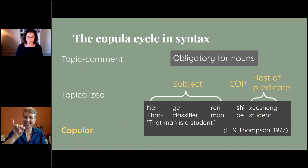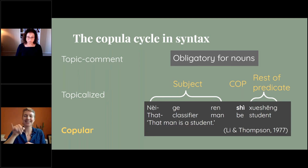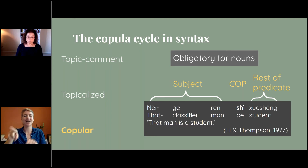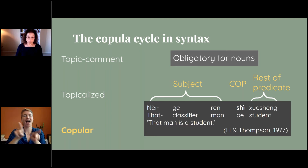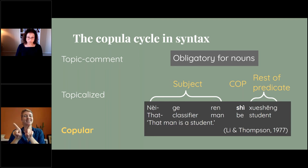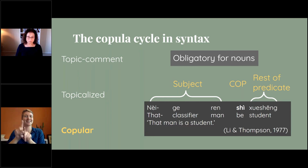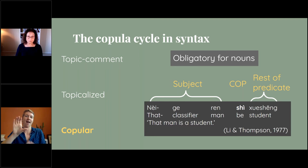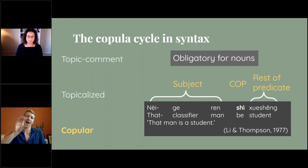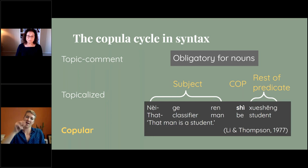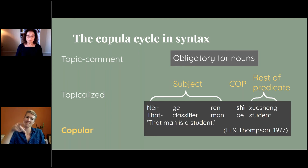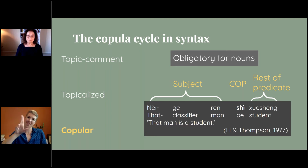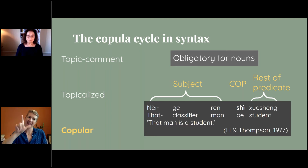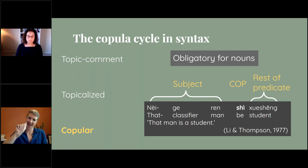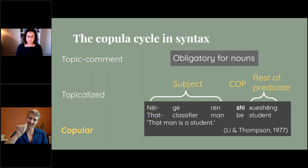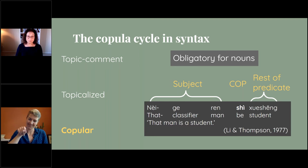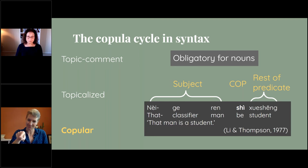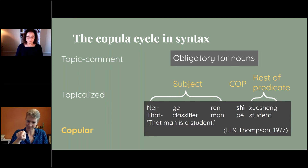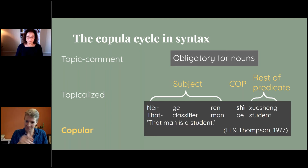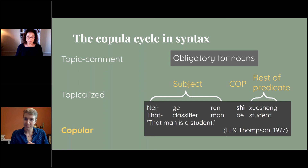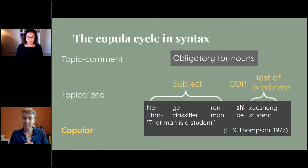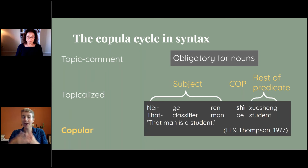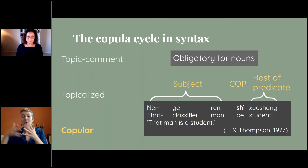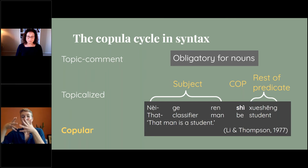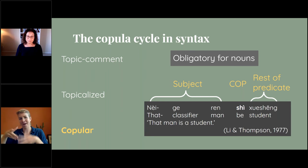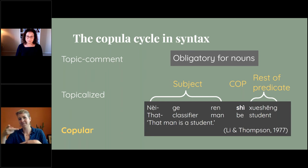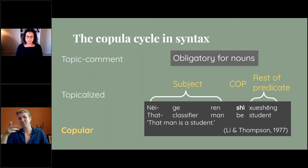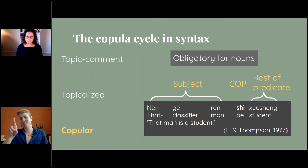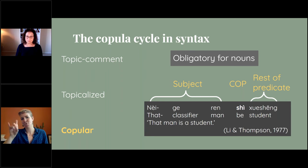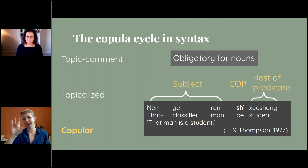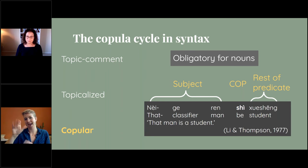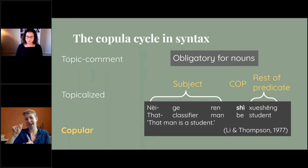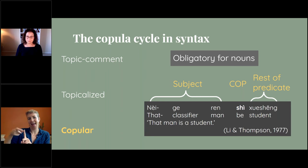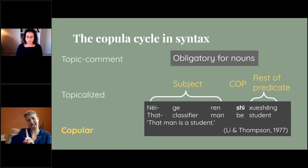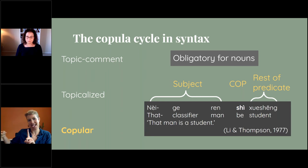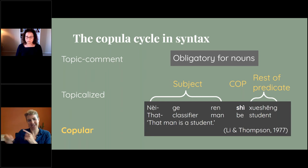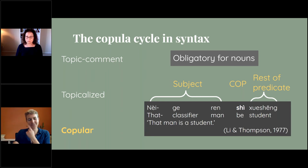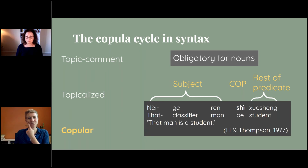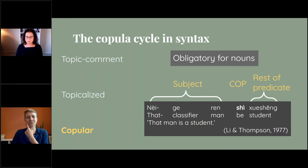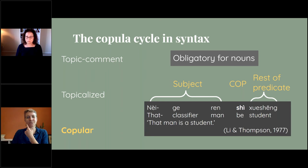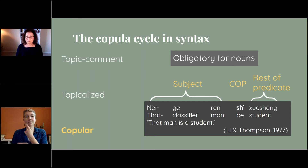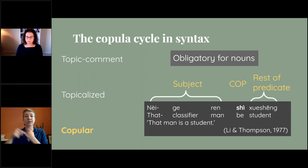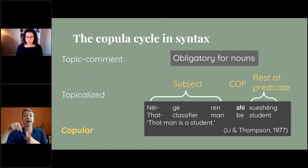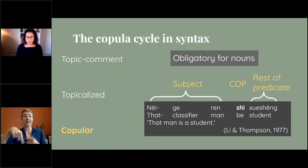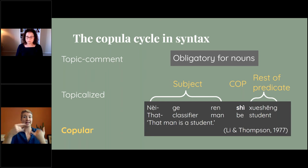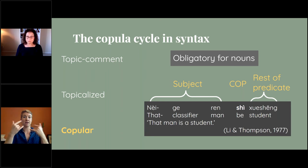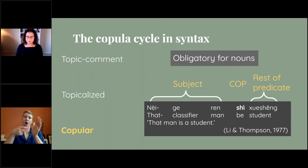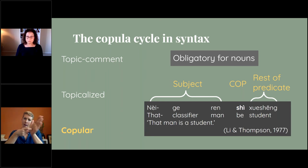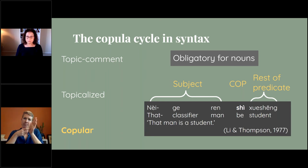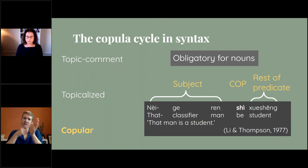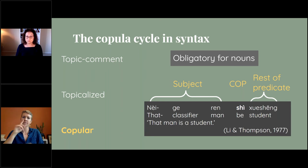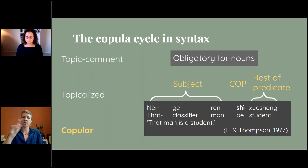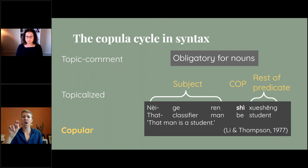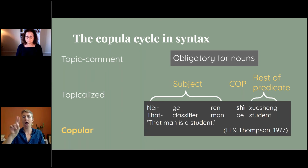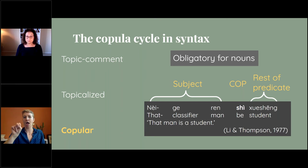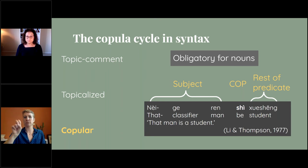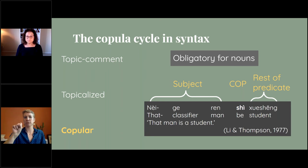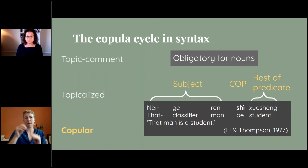And again, you see shì as a copula, and the rest is the predicate.